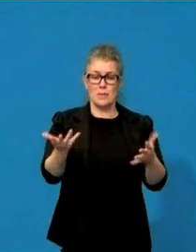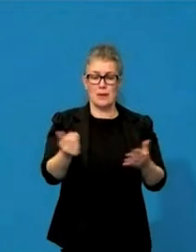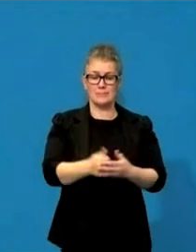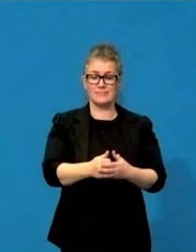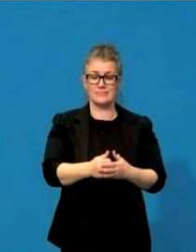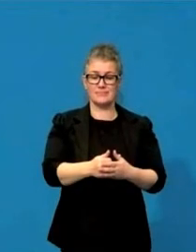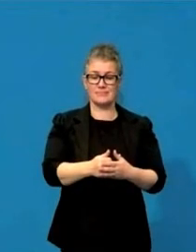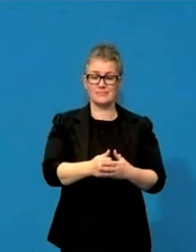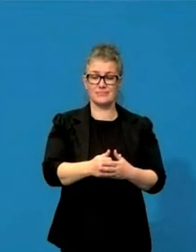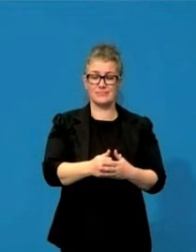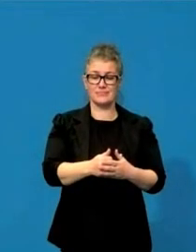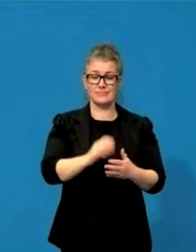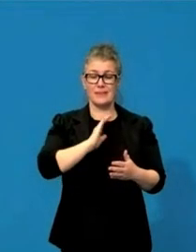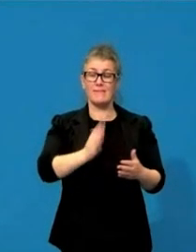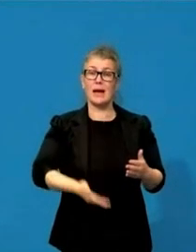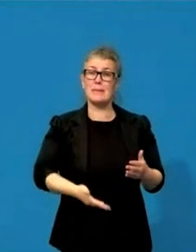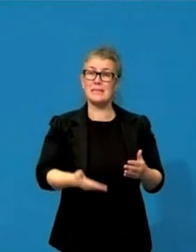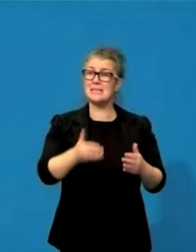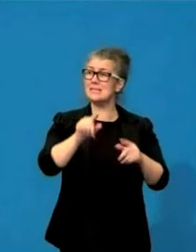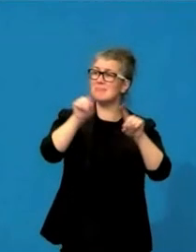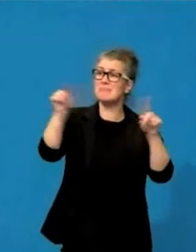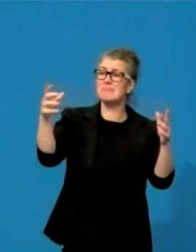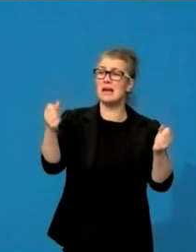You do farming around here, I think, yeah, most of the chemicals end up in the river.